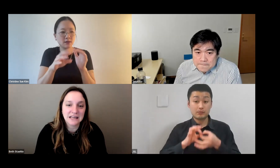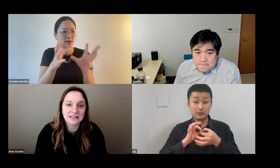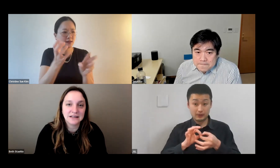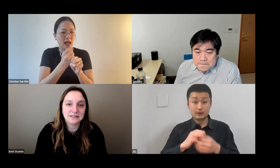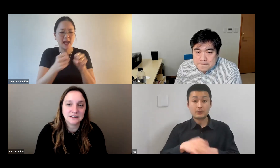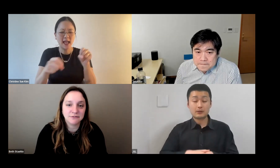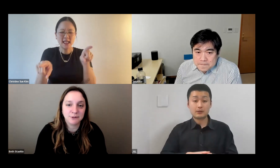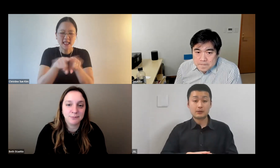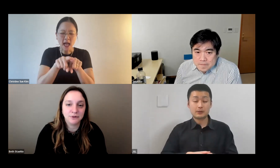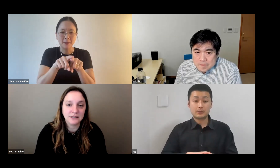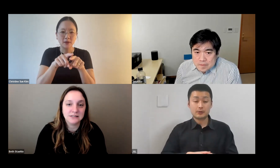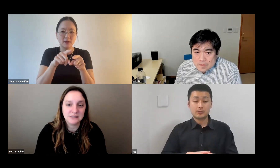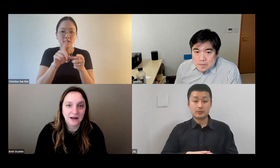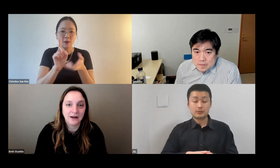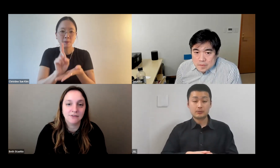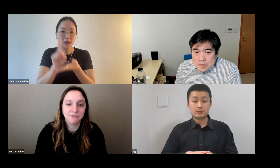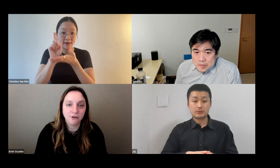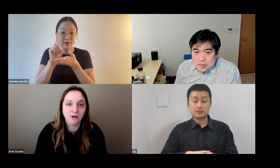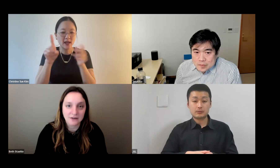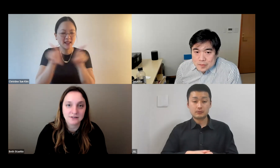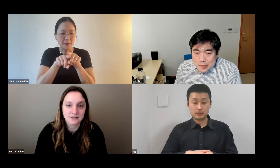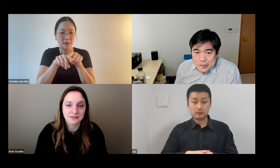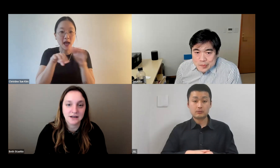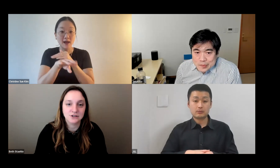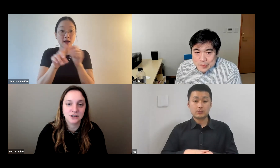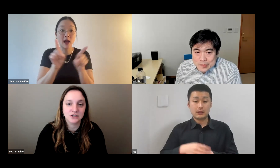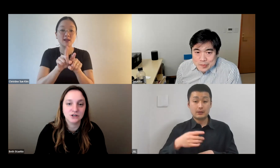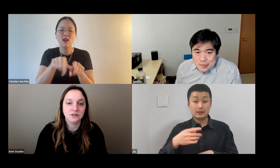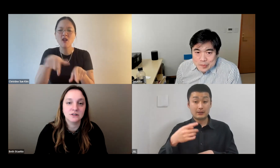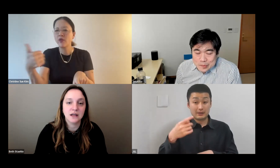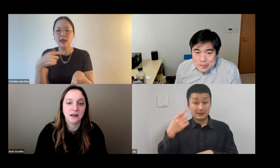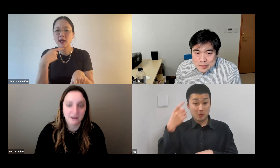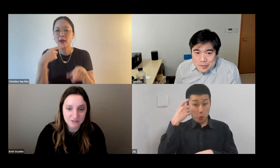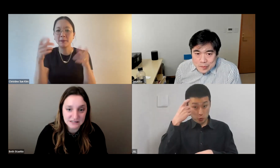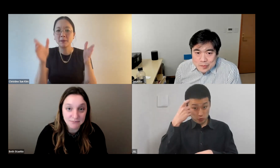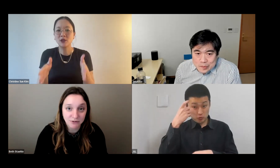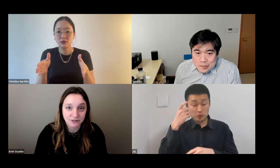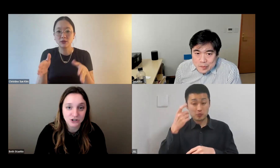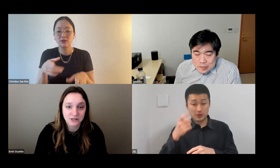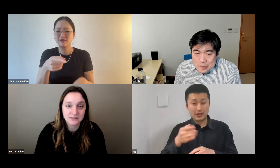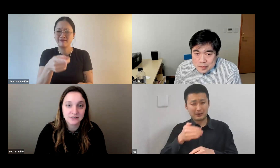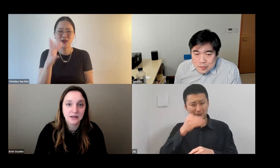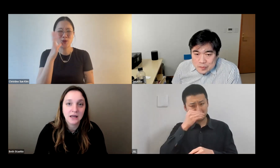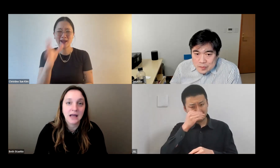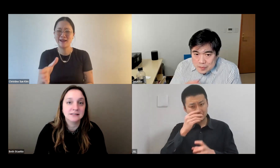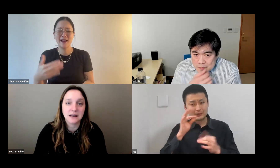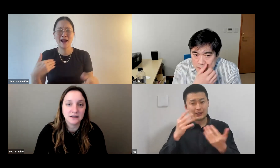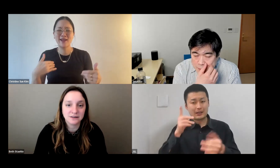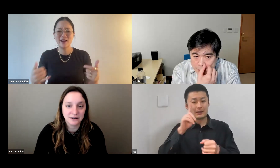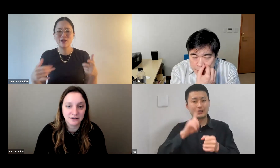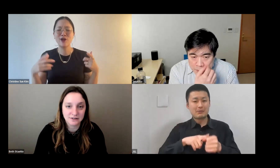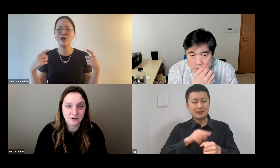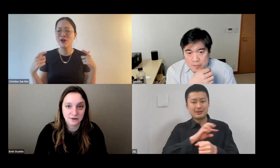that deaf people need to have full access to education and have the same privileges as any other hearing students.